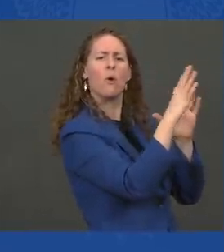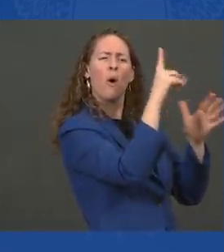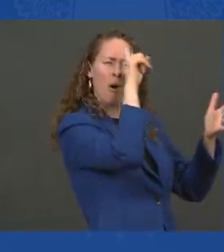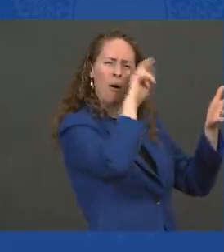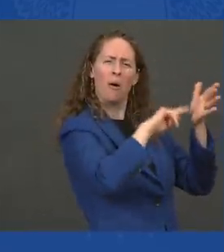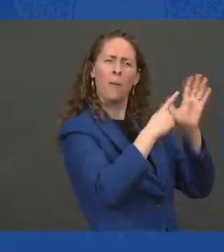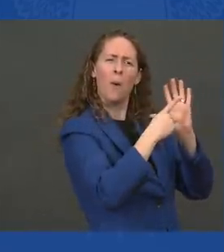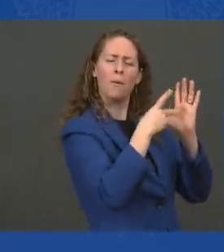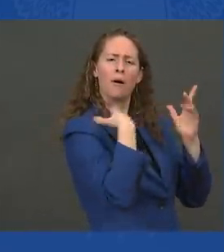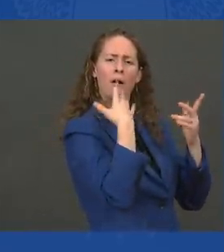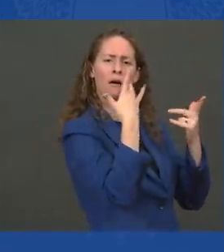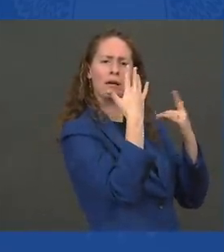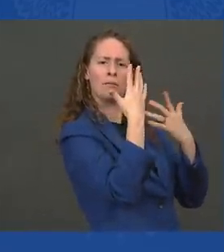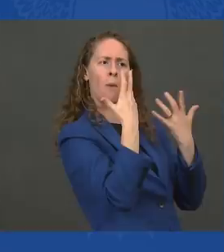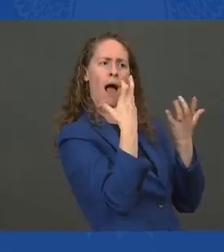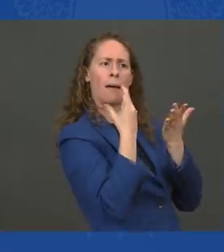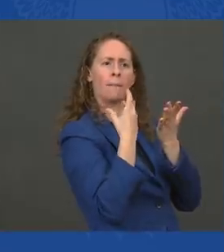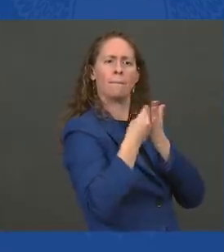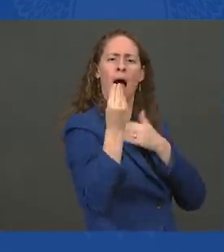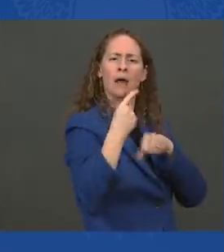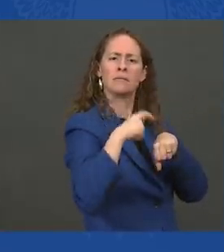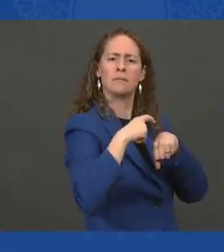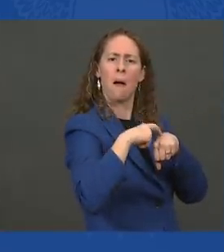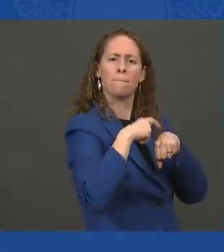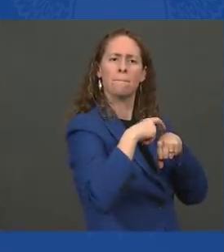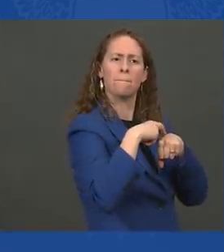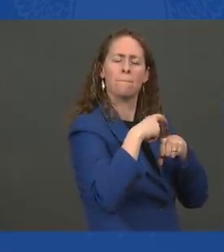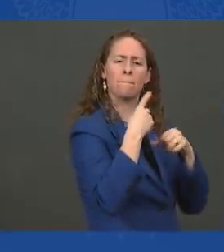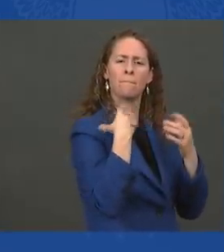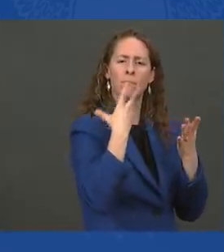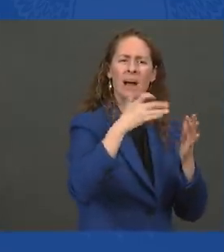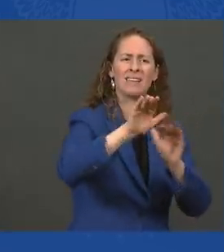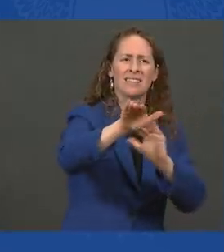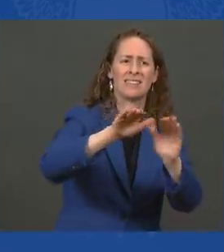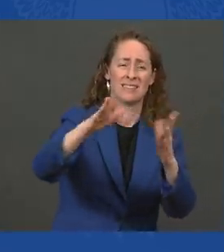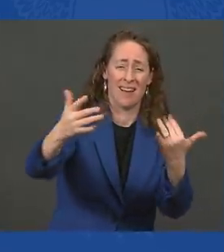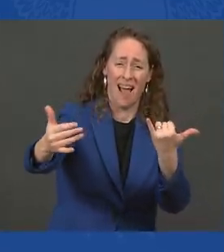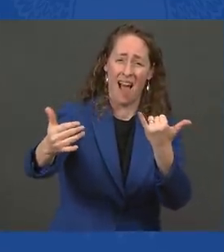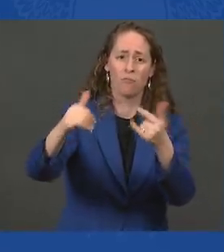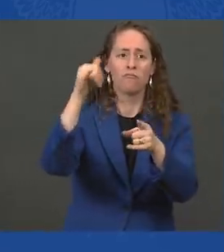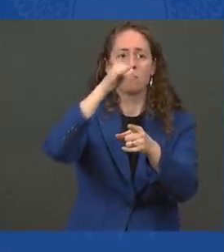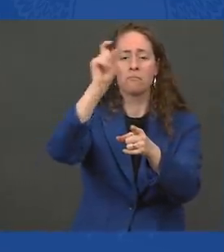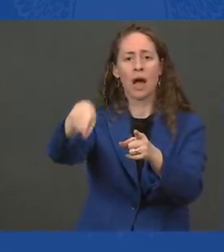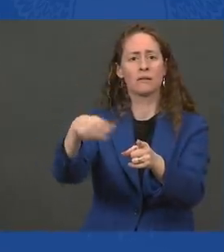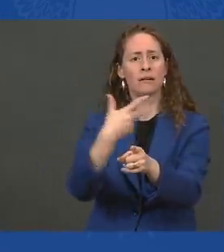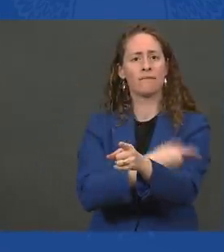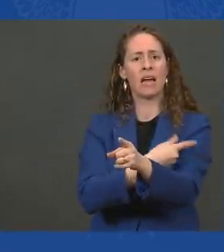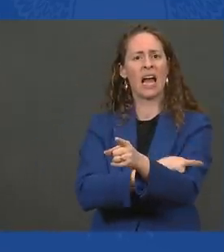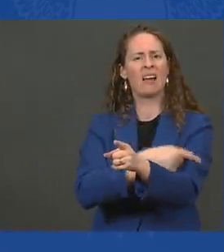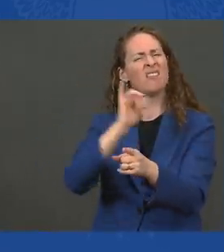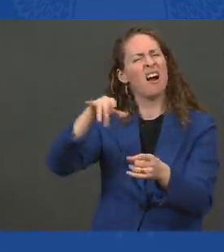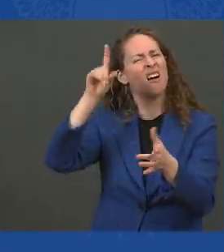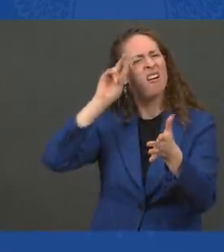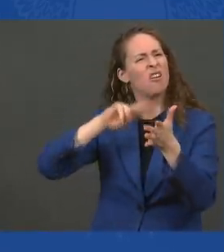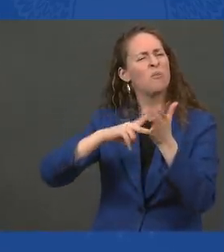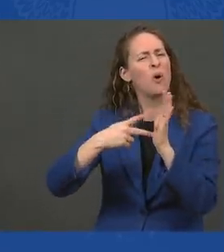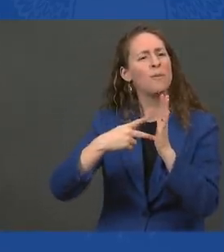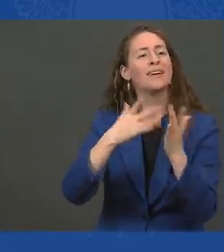to be vaccinated and get the booster. That's the reason for it. Thank you all so very, very much. I appreciate it. Thank you.